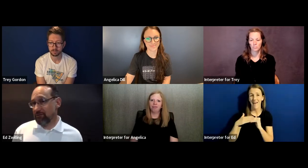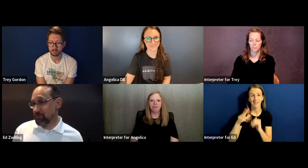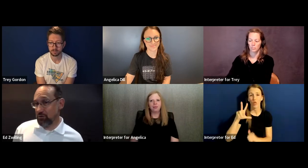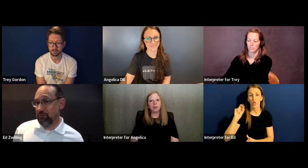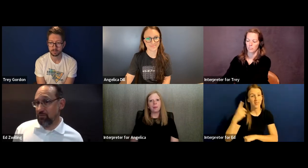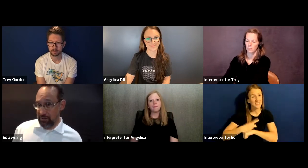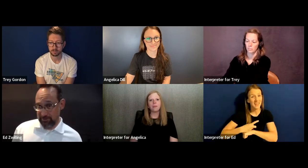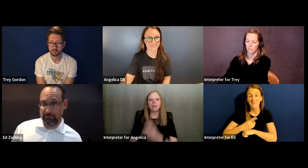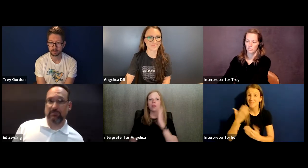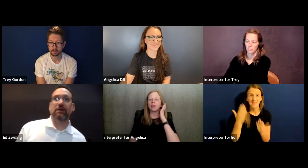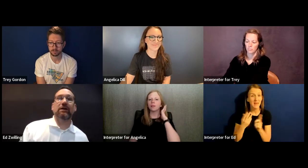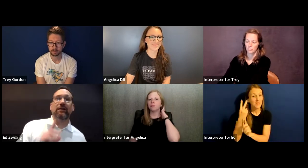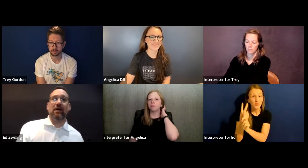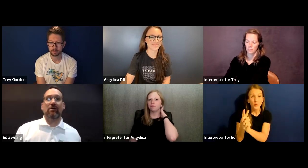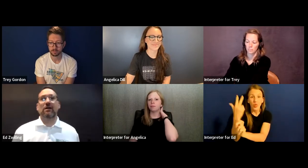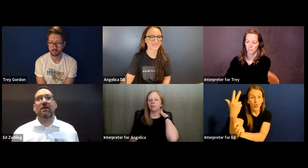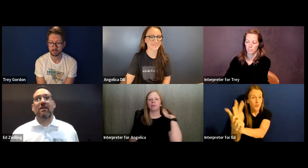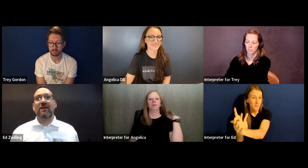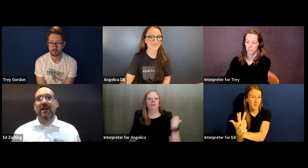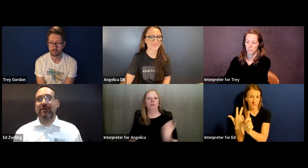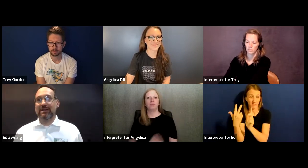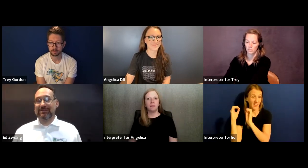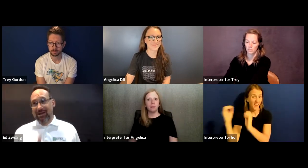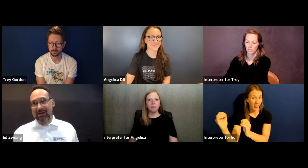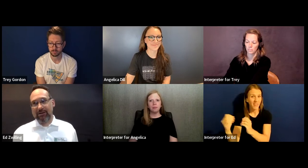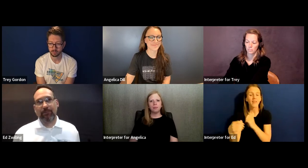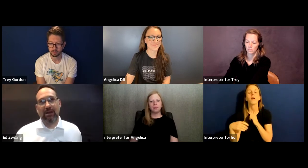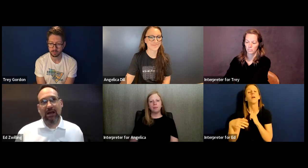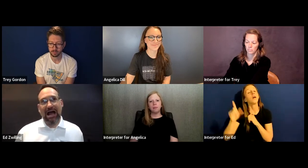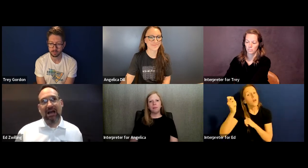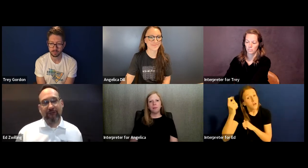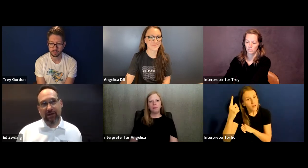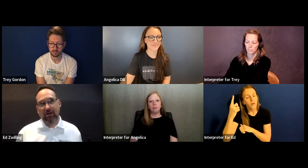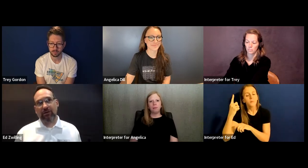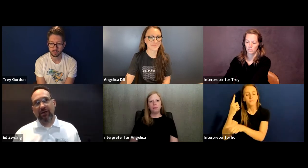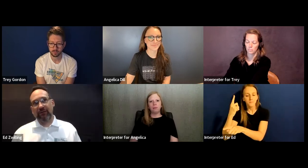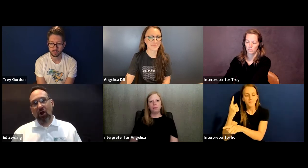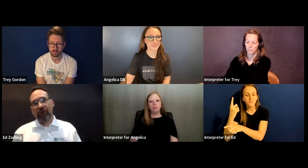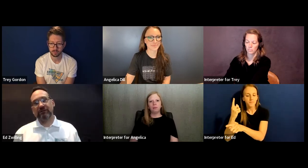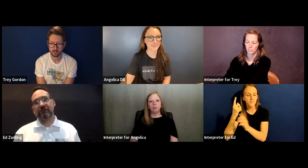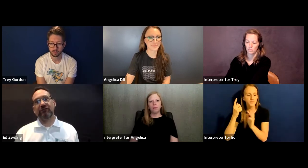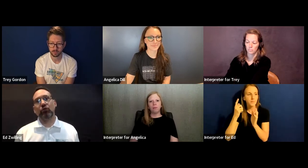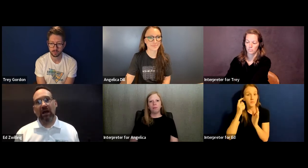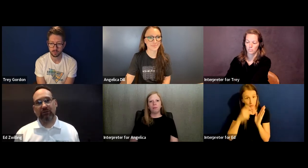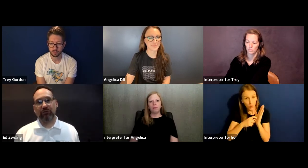for two or three months now that being said i have found that the office of civil rights with the